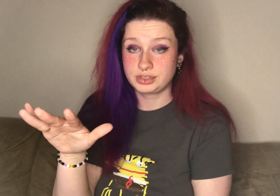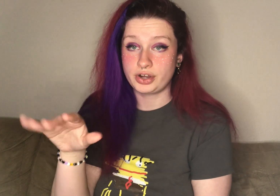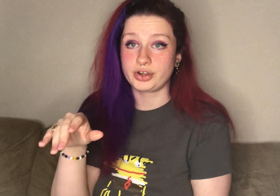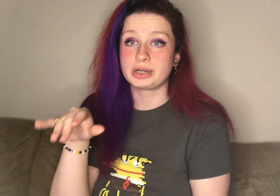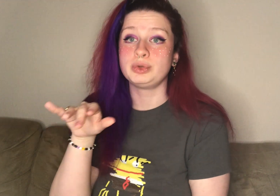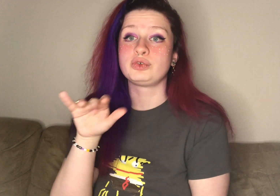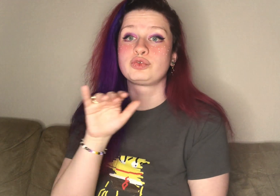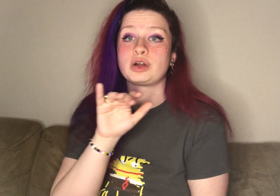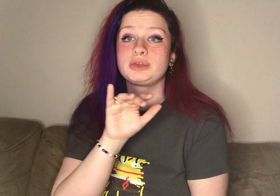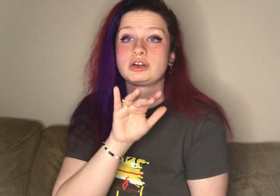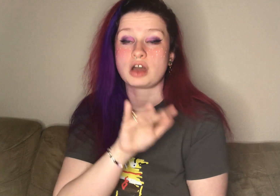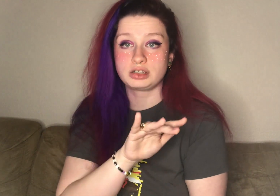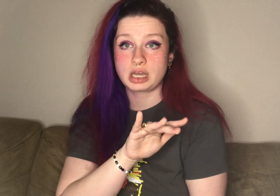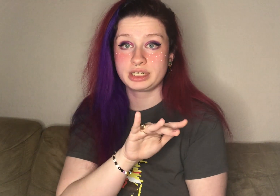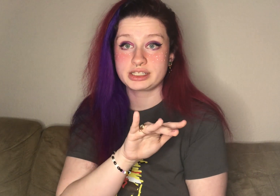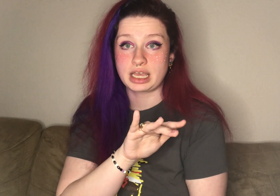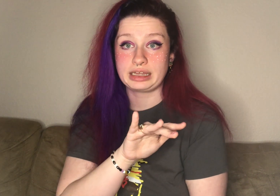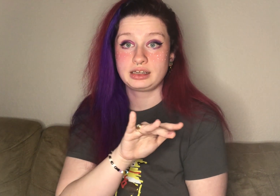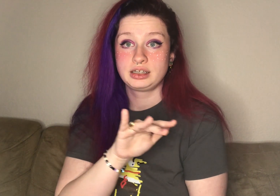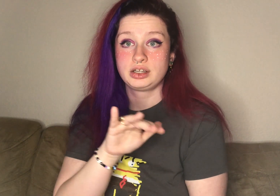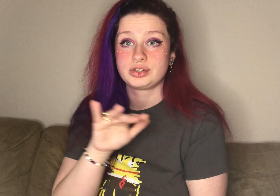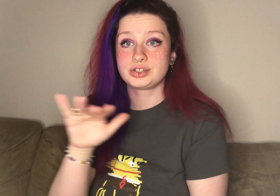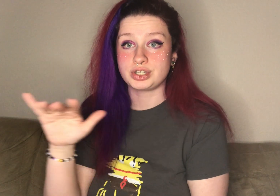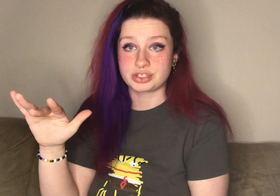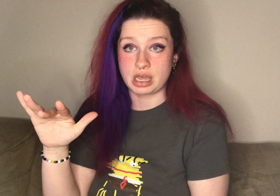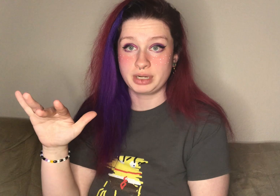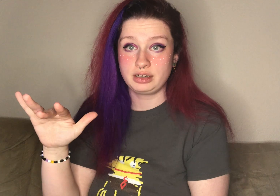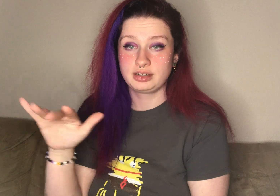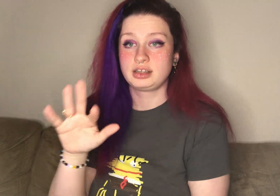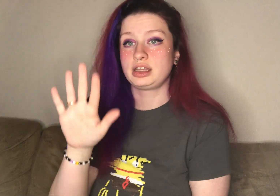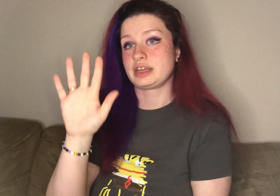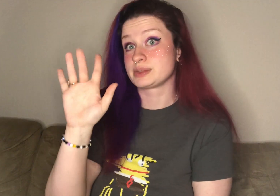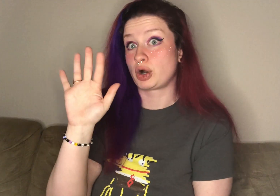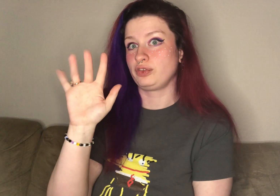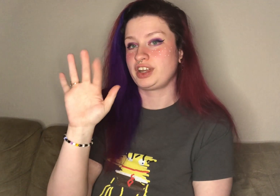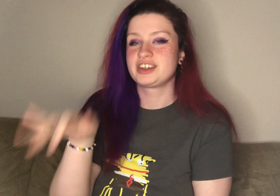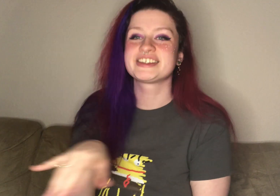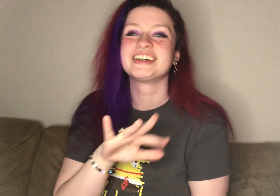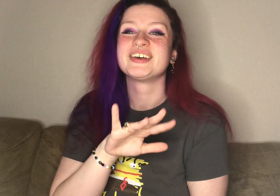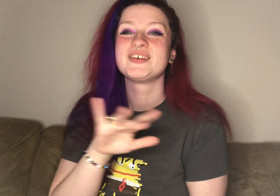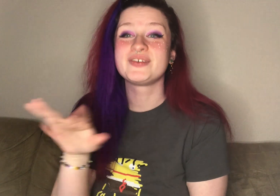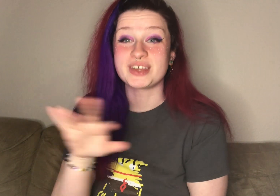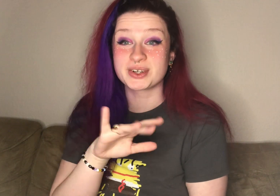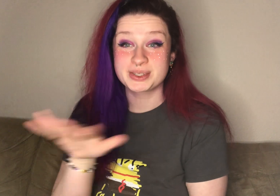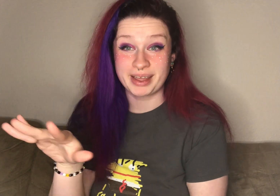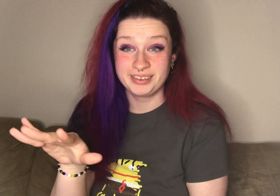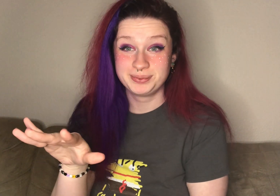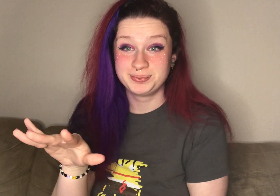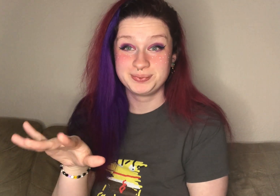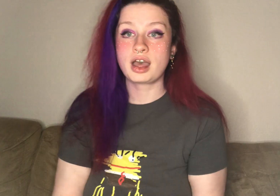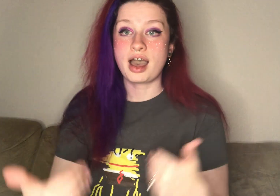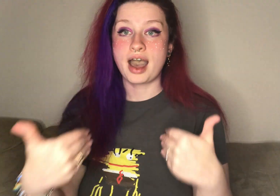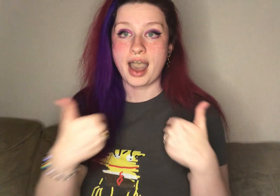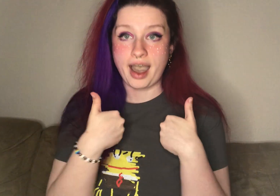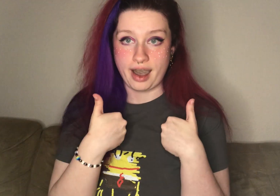you're going to move from your non-dominant side to your dominant and give sparkle fingers fingerspell have